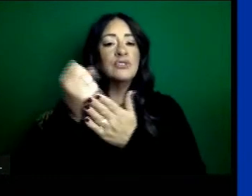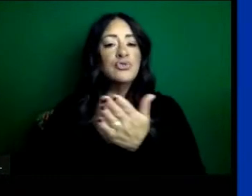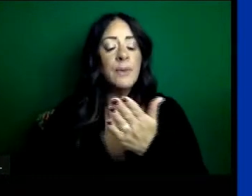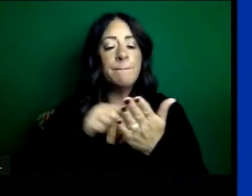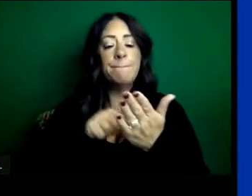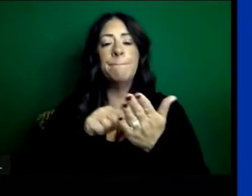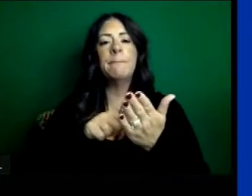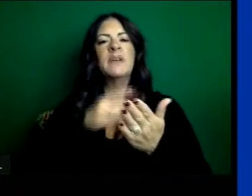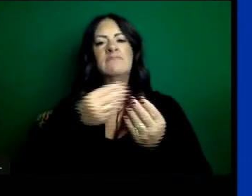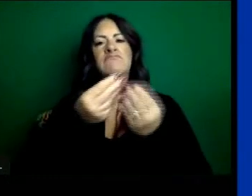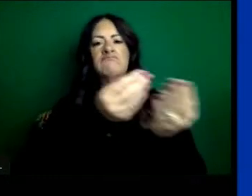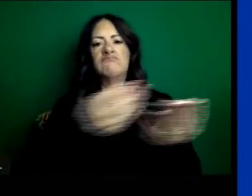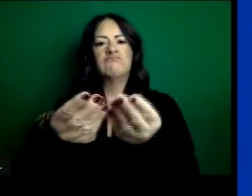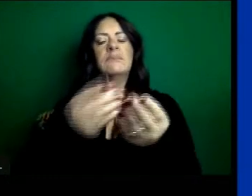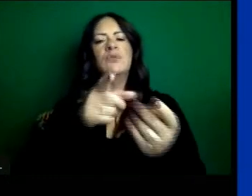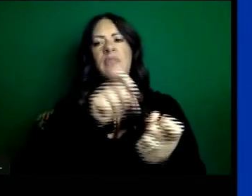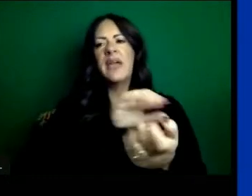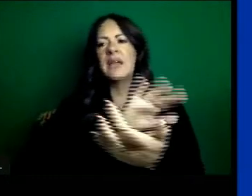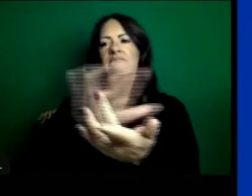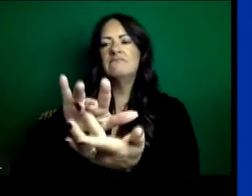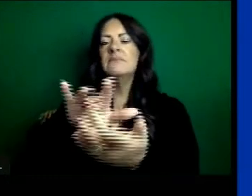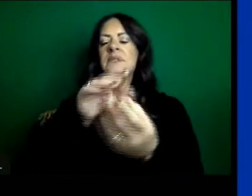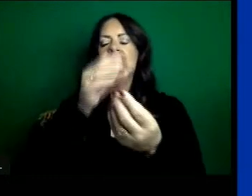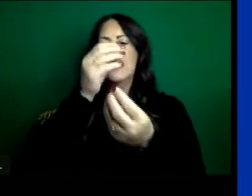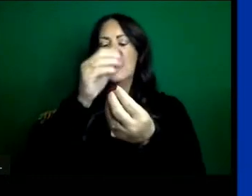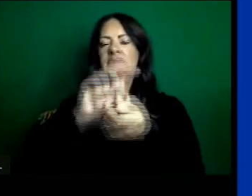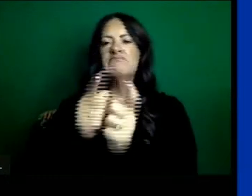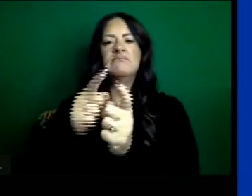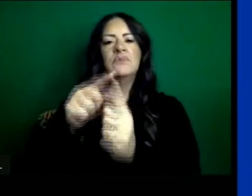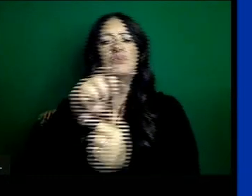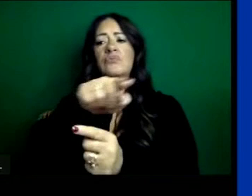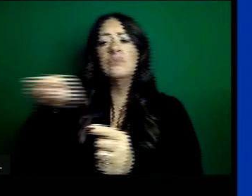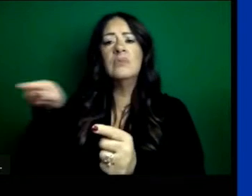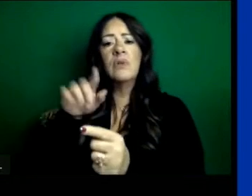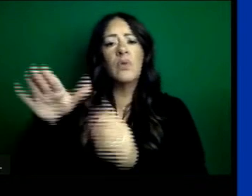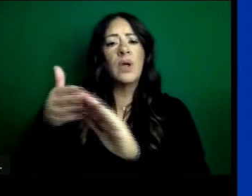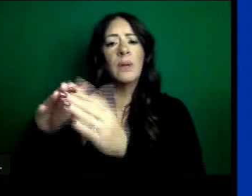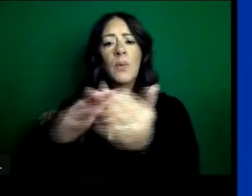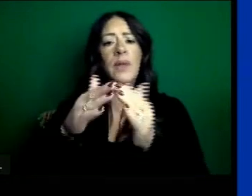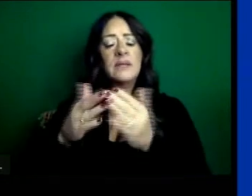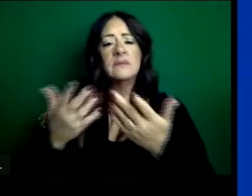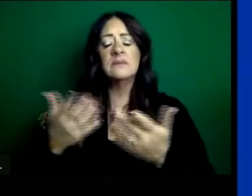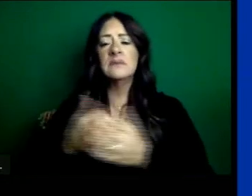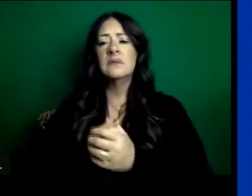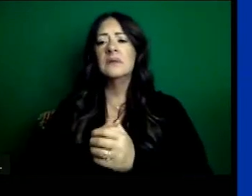EDUCATION MATERIALS IN PARTICULAR IN LANGUAGES, USING LIVE READS ESSENTIALLY,